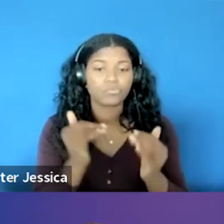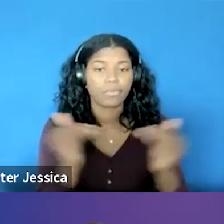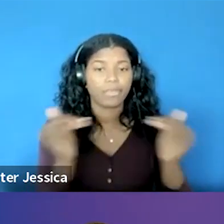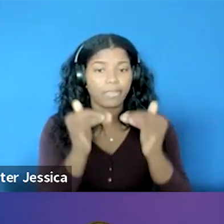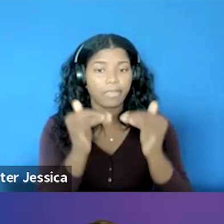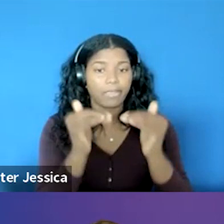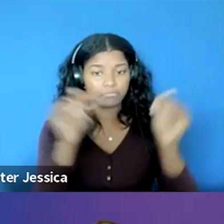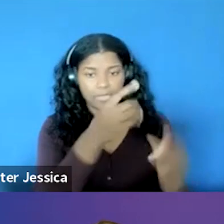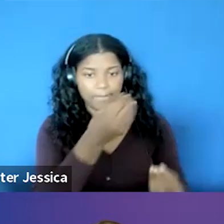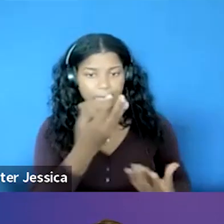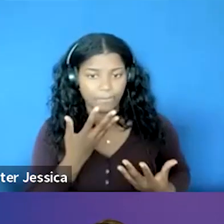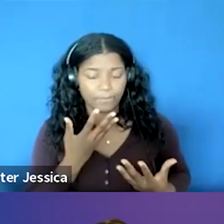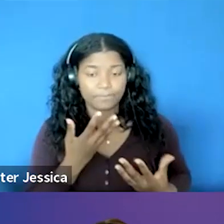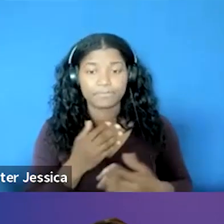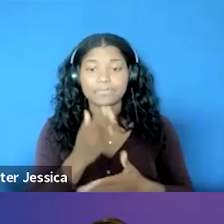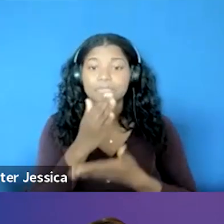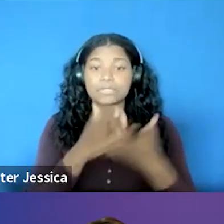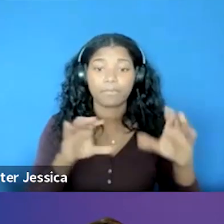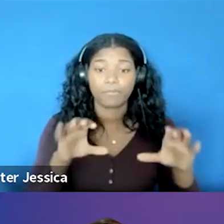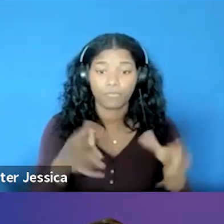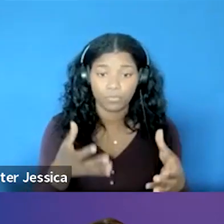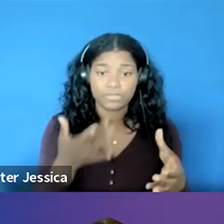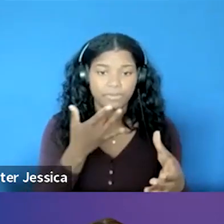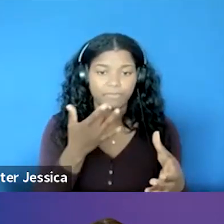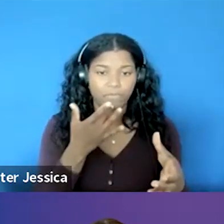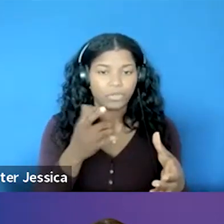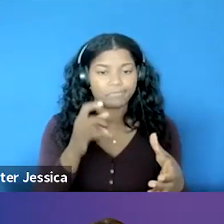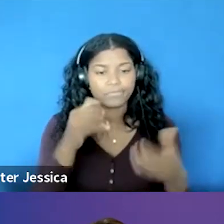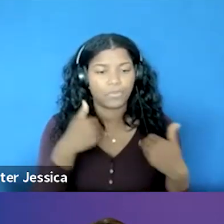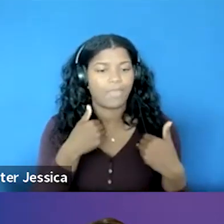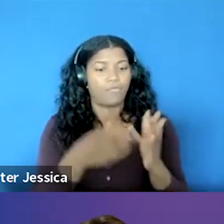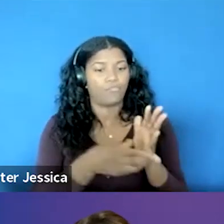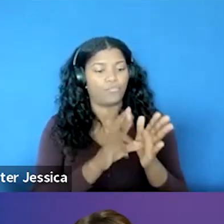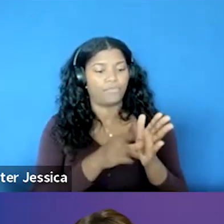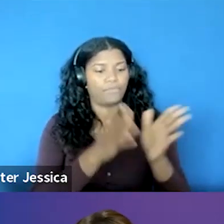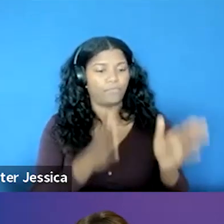Some groups like you to have some review or experience before you're a panelist.